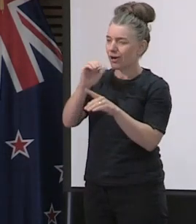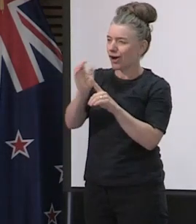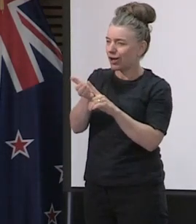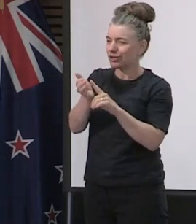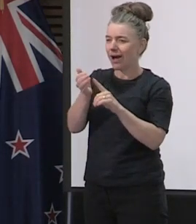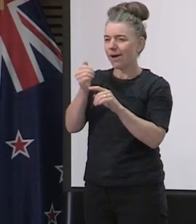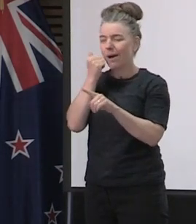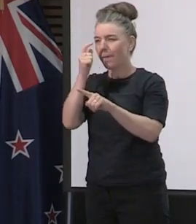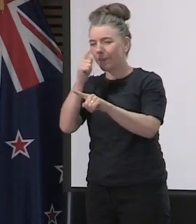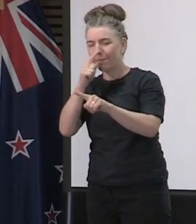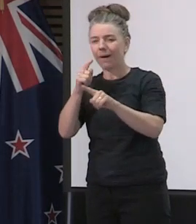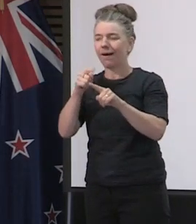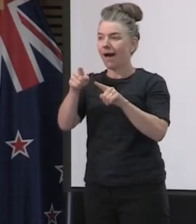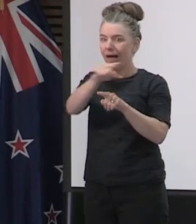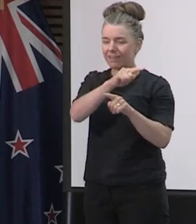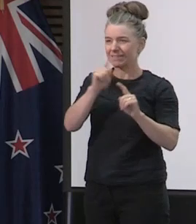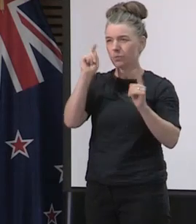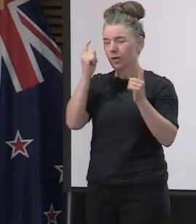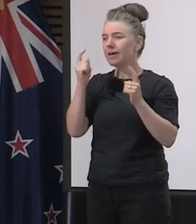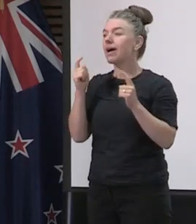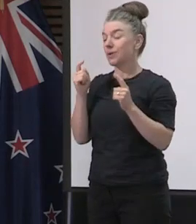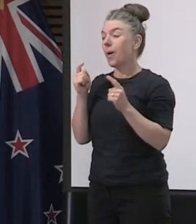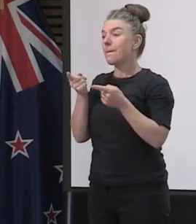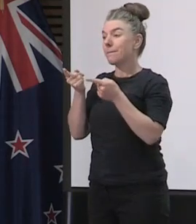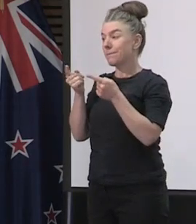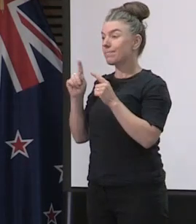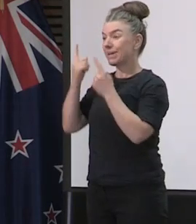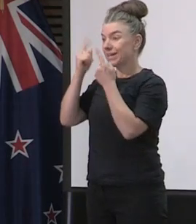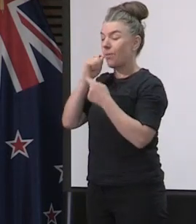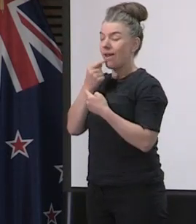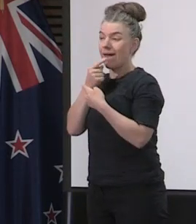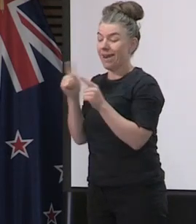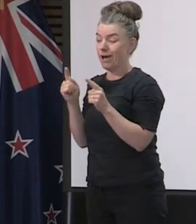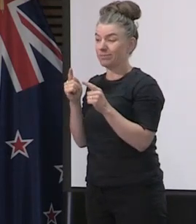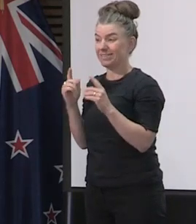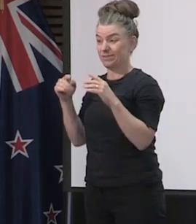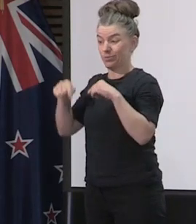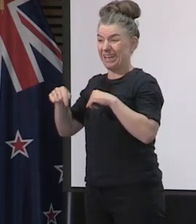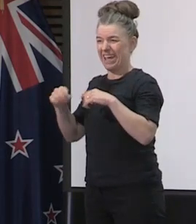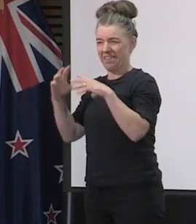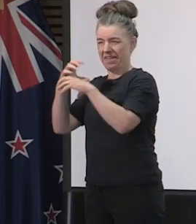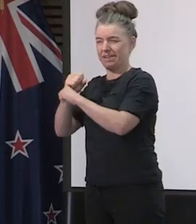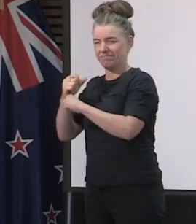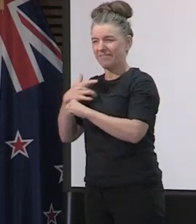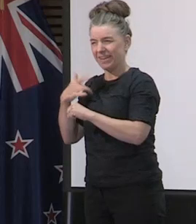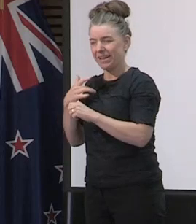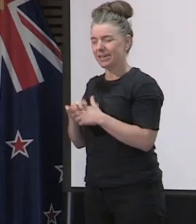meet both of these concerns. And I expect the Minister of Health will have more to say